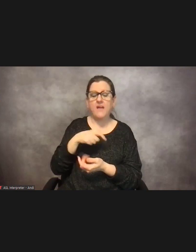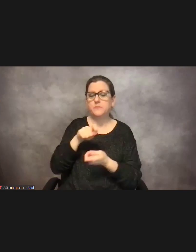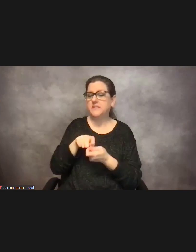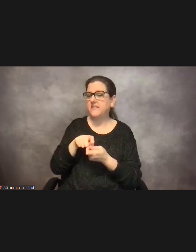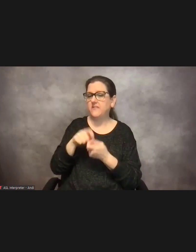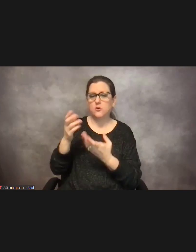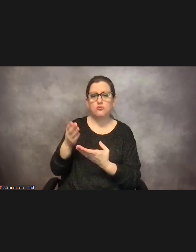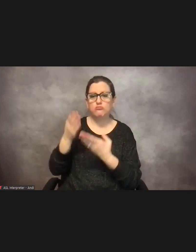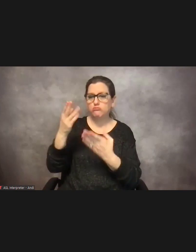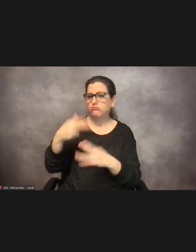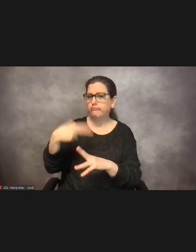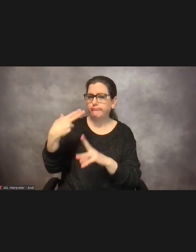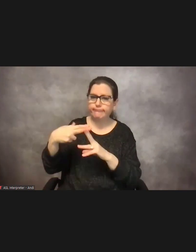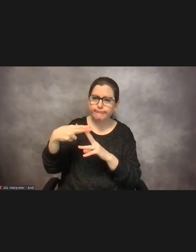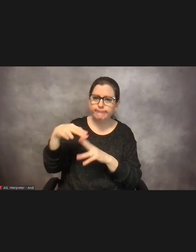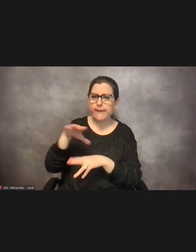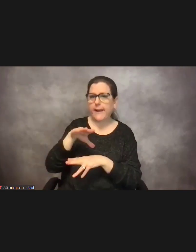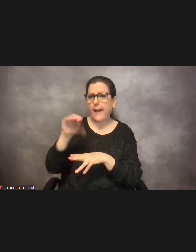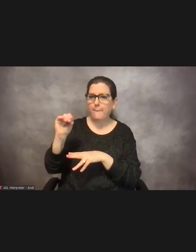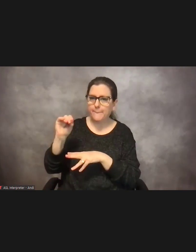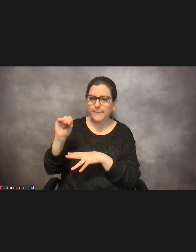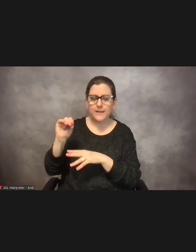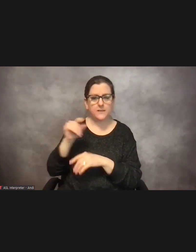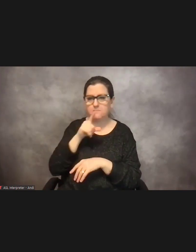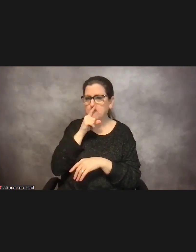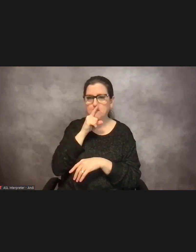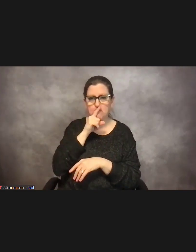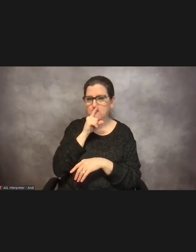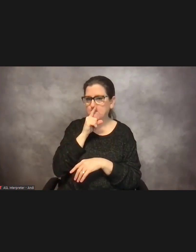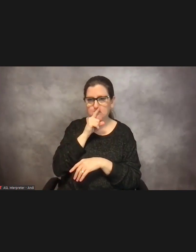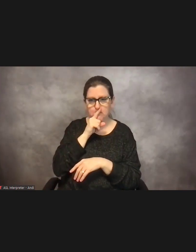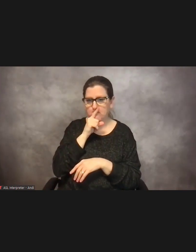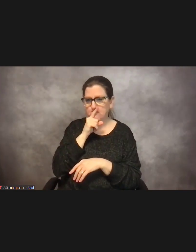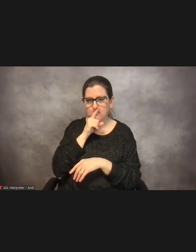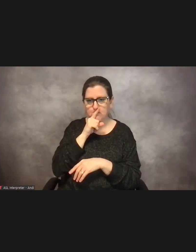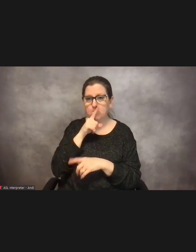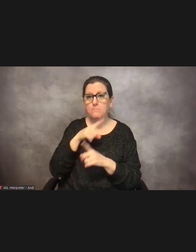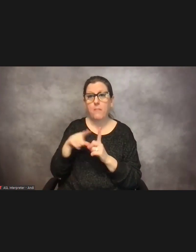particularly recommend any specific manufacturer, but we can tell you